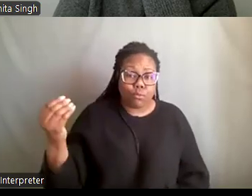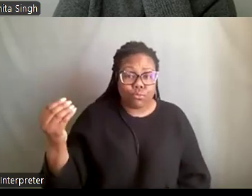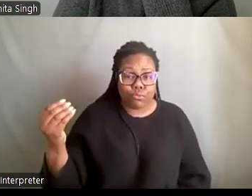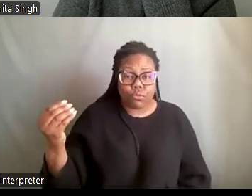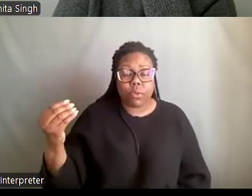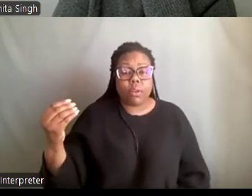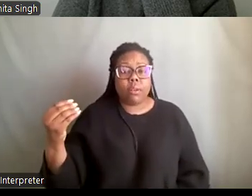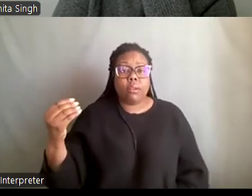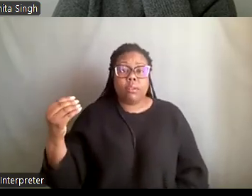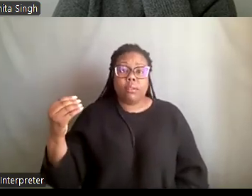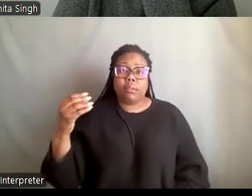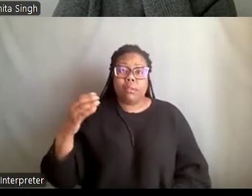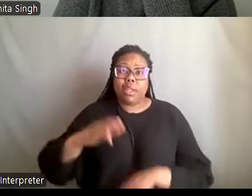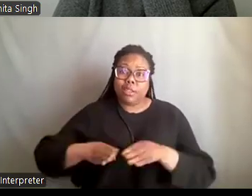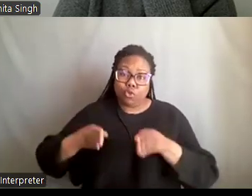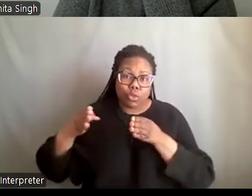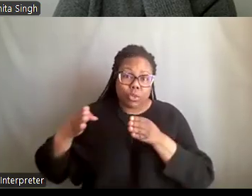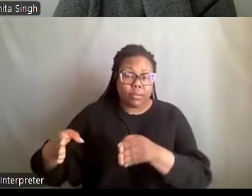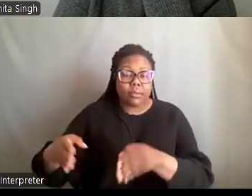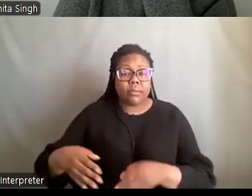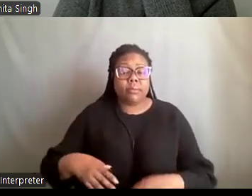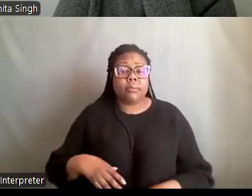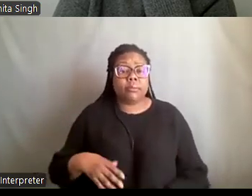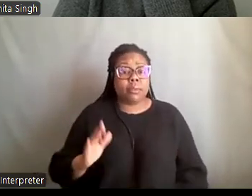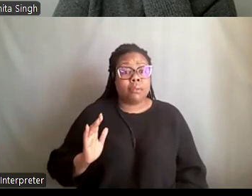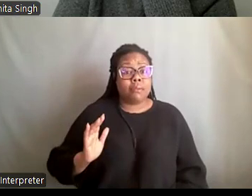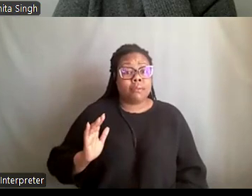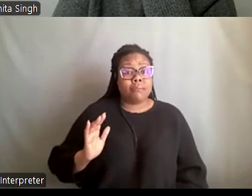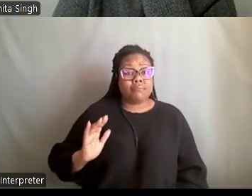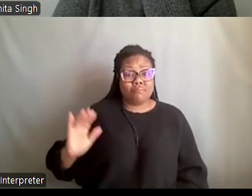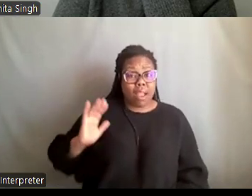that hit the streets. I'm one of those folks that back in